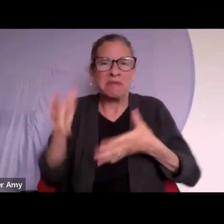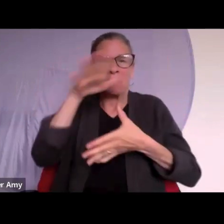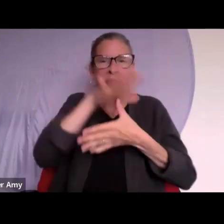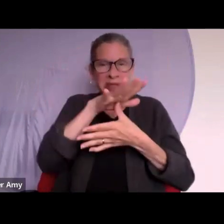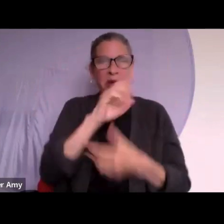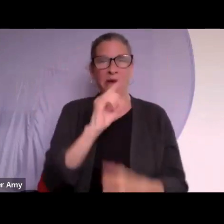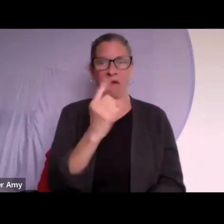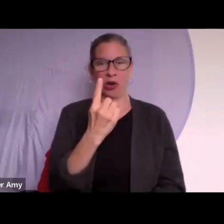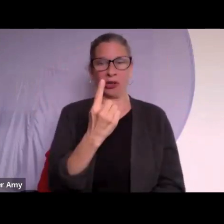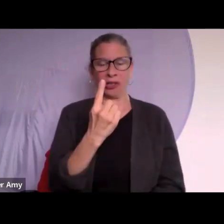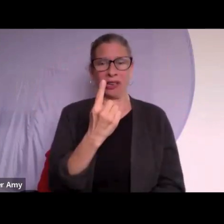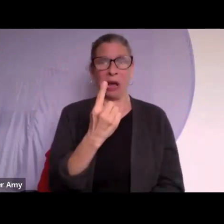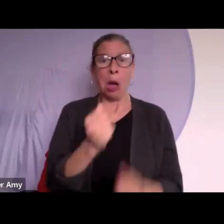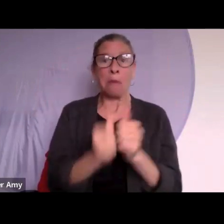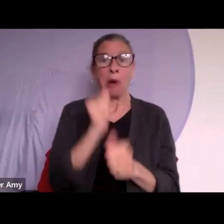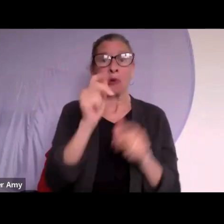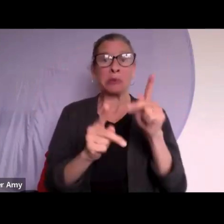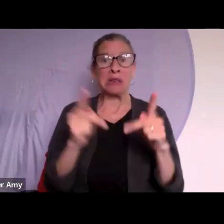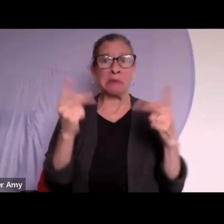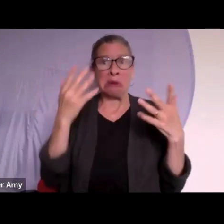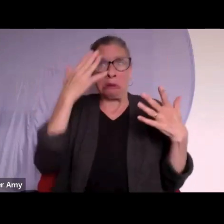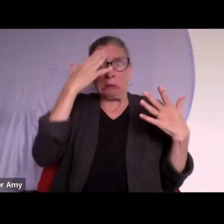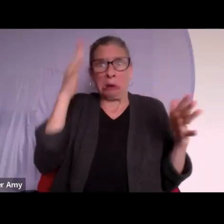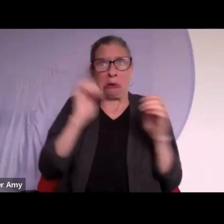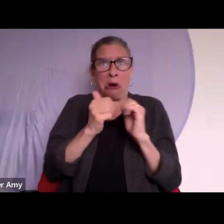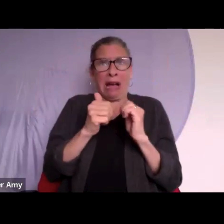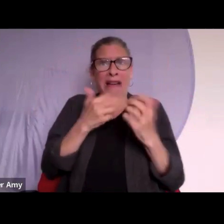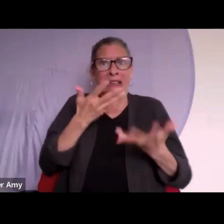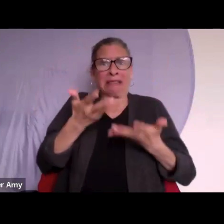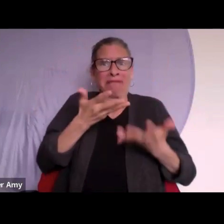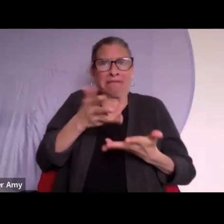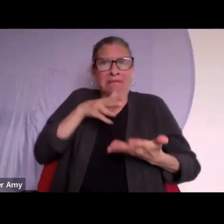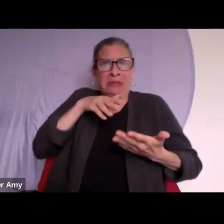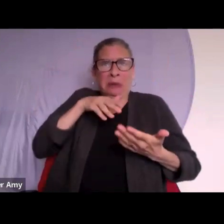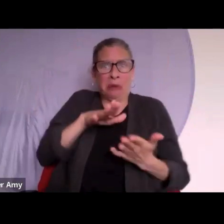approach disability. So I think by putting in person first, I